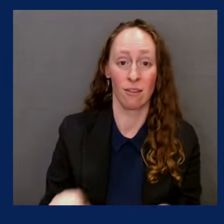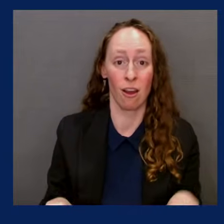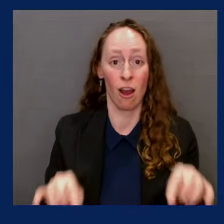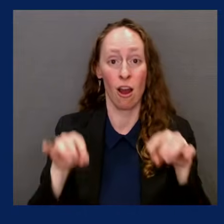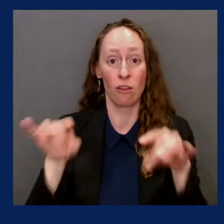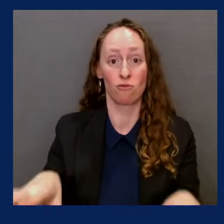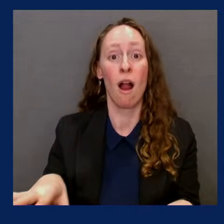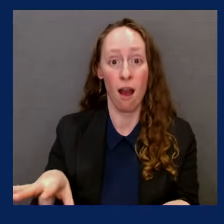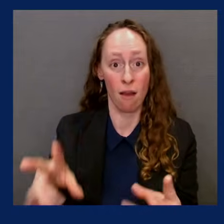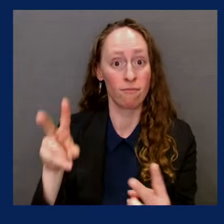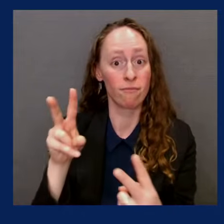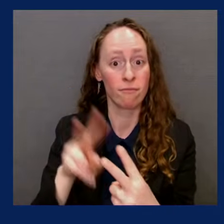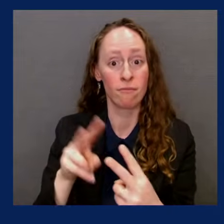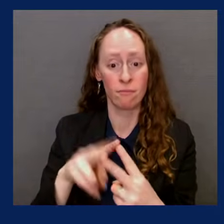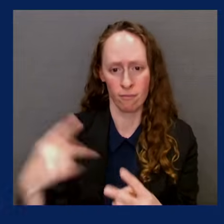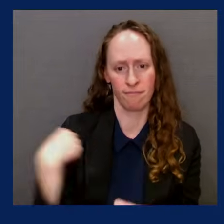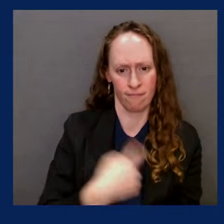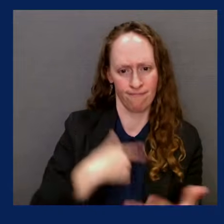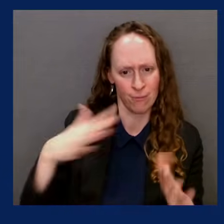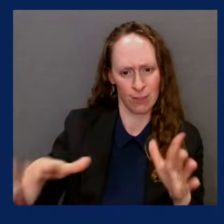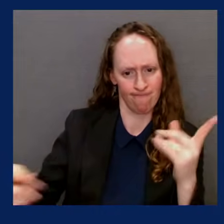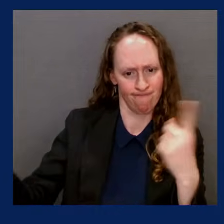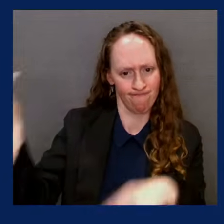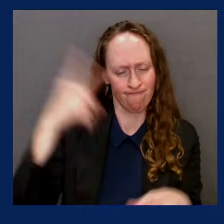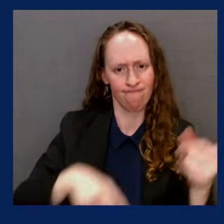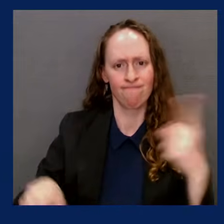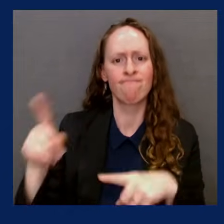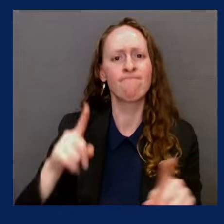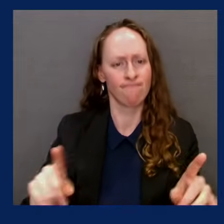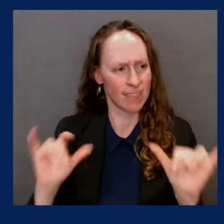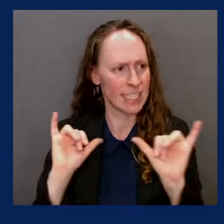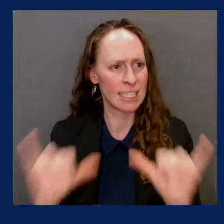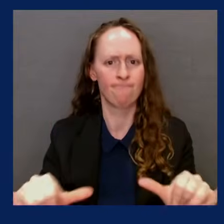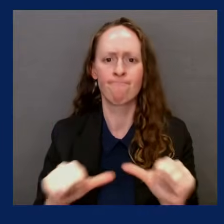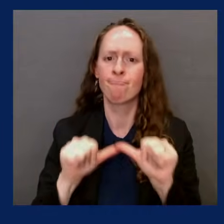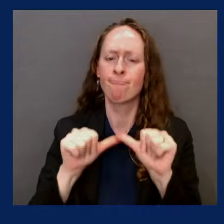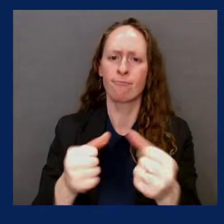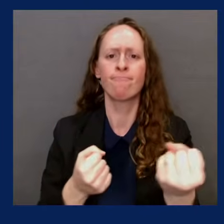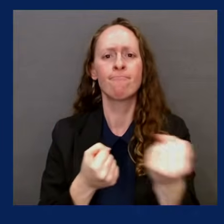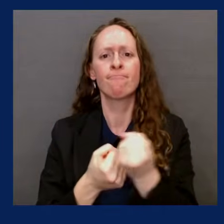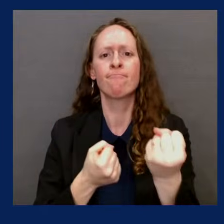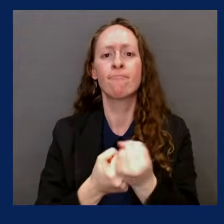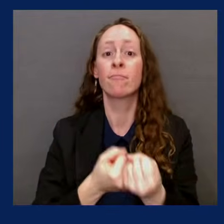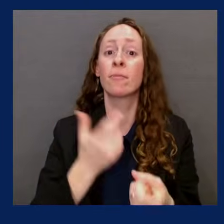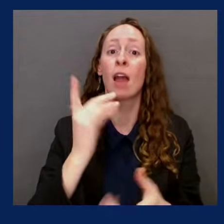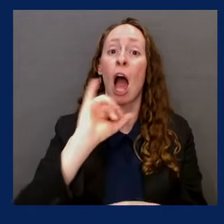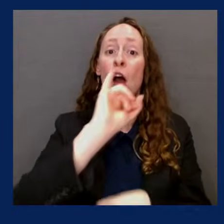including freedom of navigation. Just this past week, the PRC vessels acted dangerously